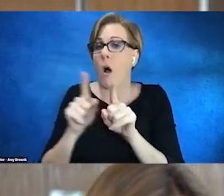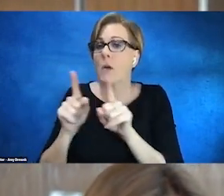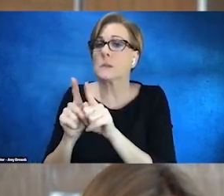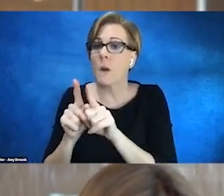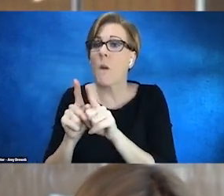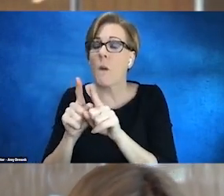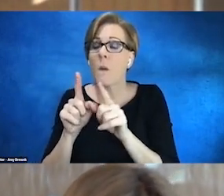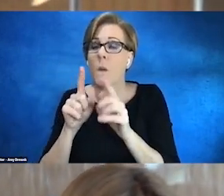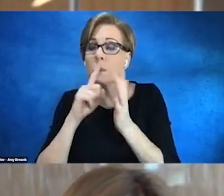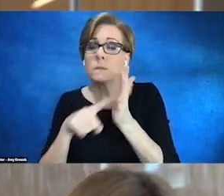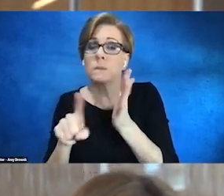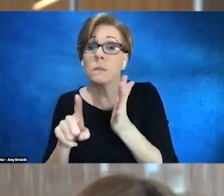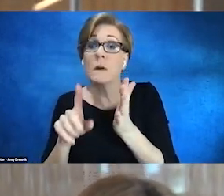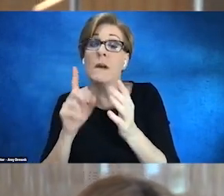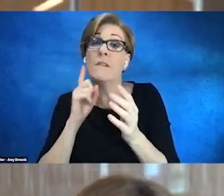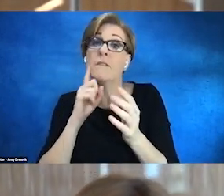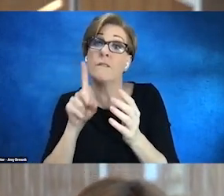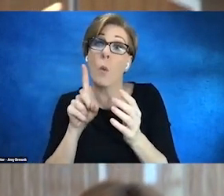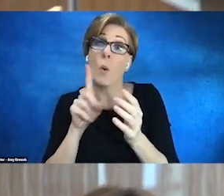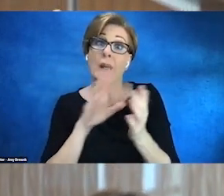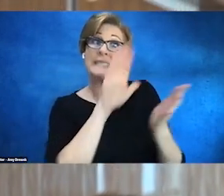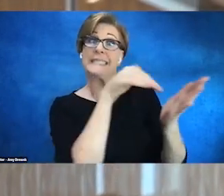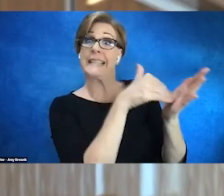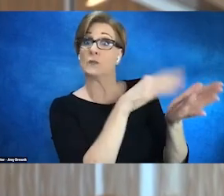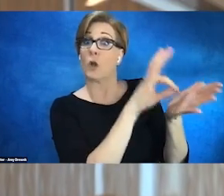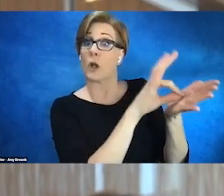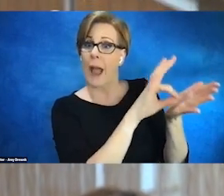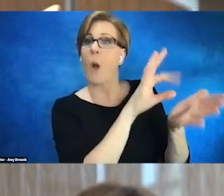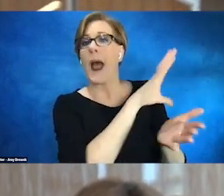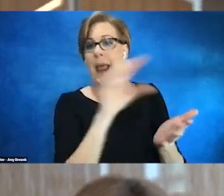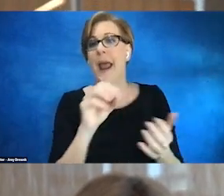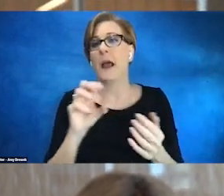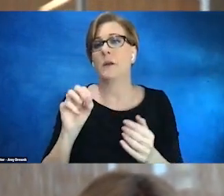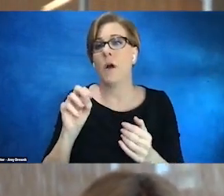our tabulation equipment this is both for our Central Count tabulation equipment as well as